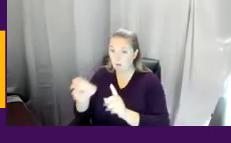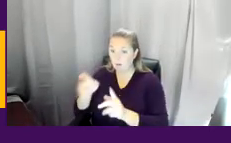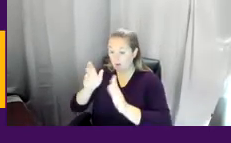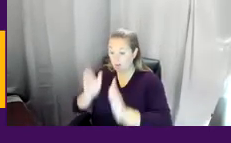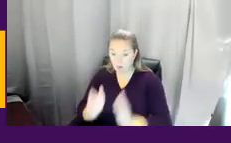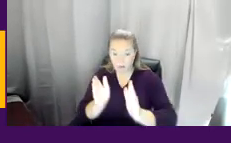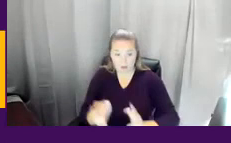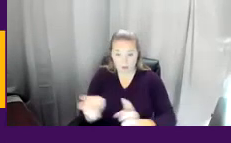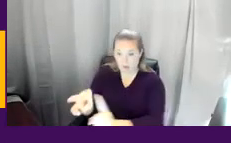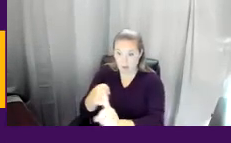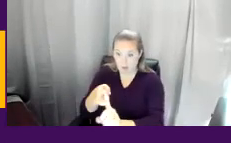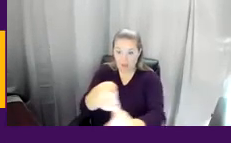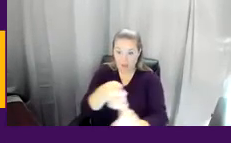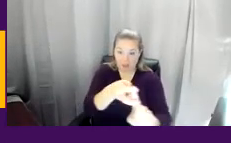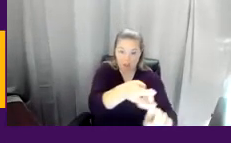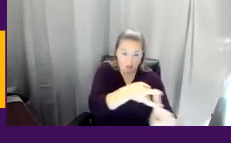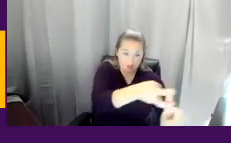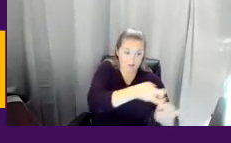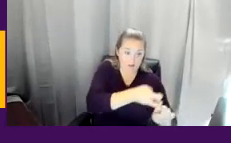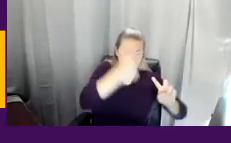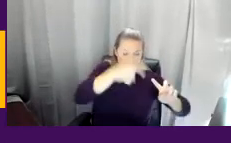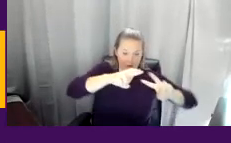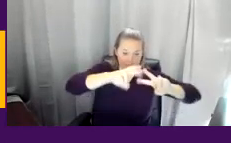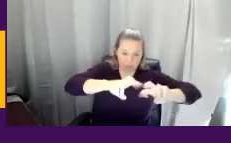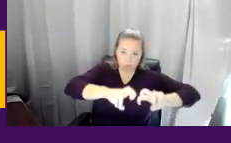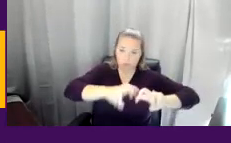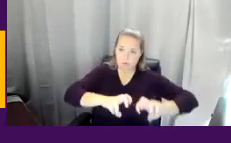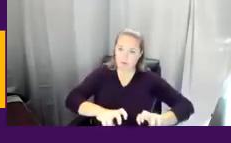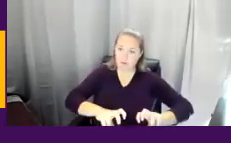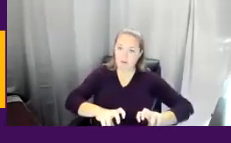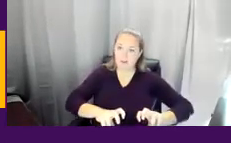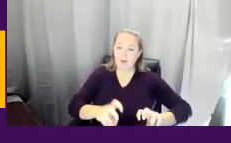SO, IN THE PROCESS, THE ASSESSMENT SHOULD CENTER THE